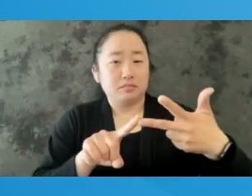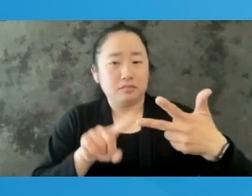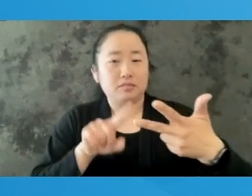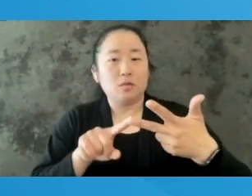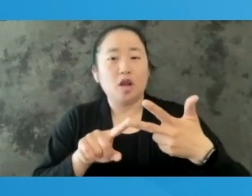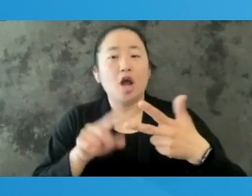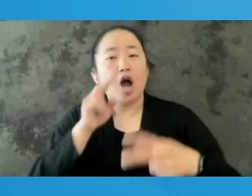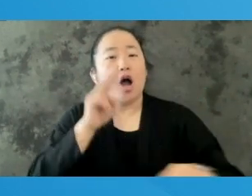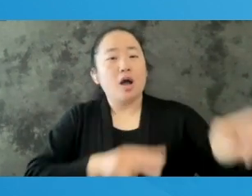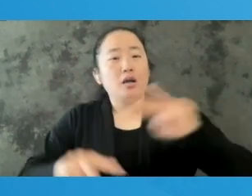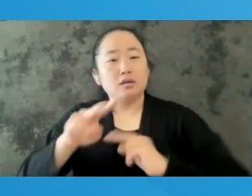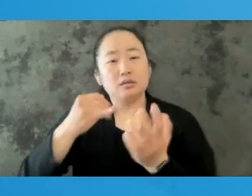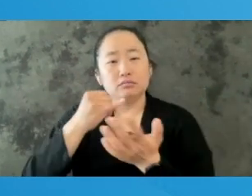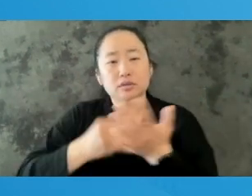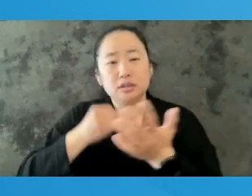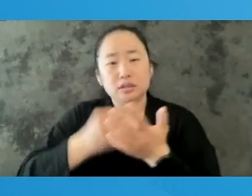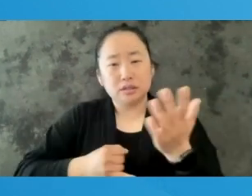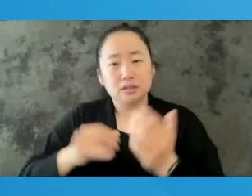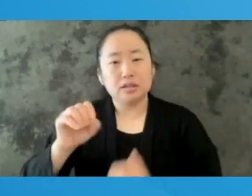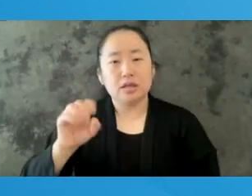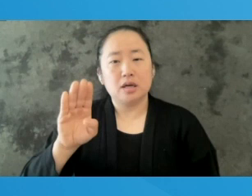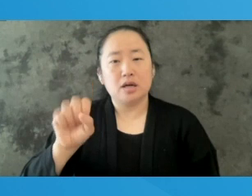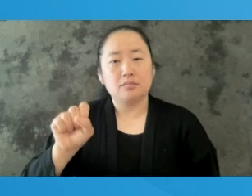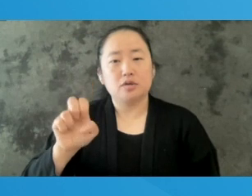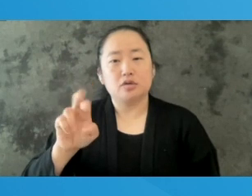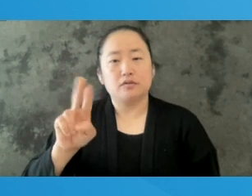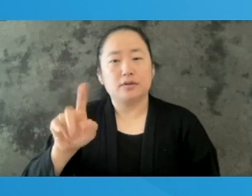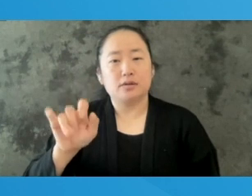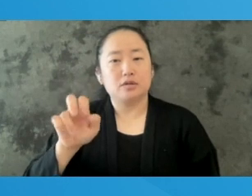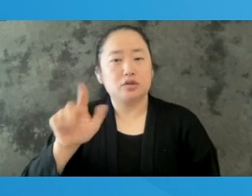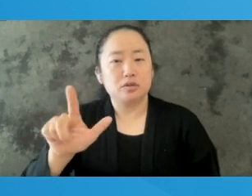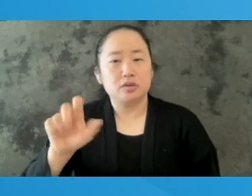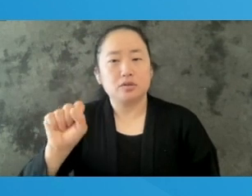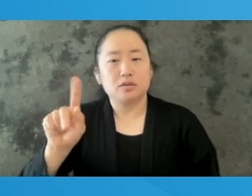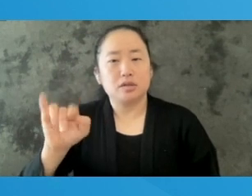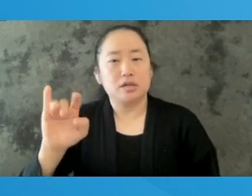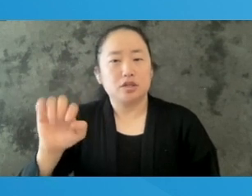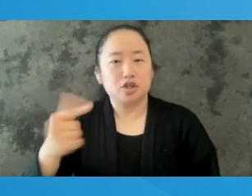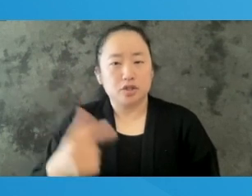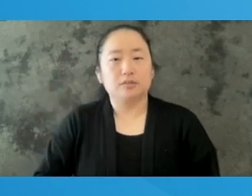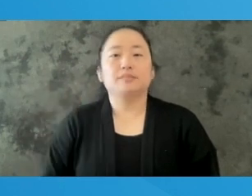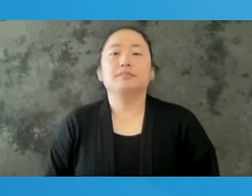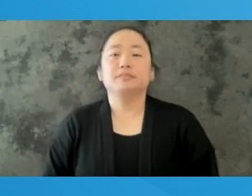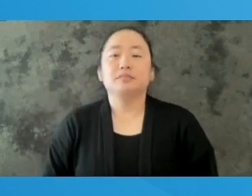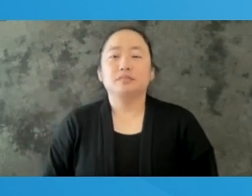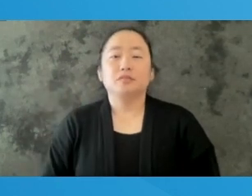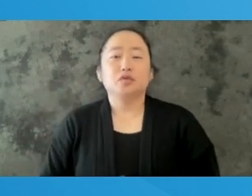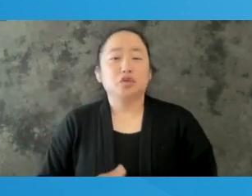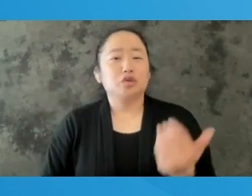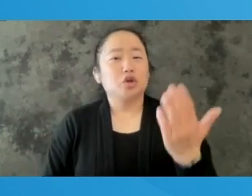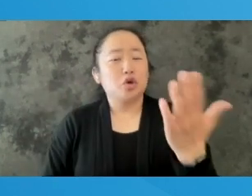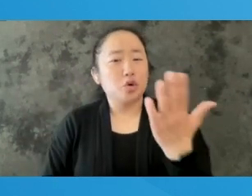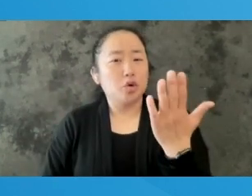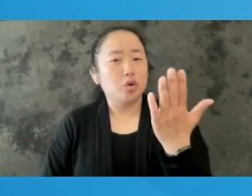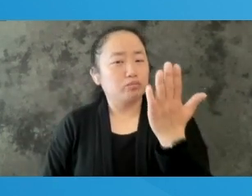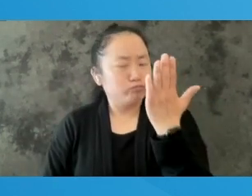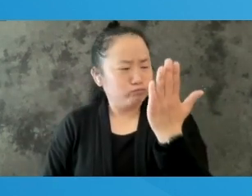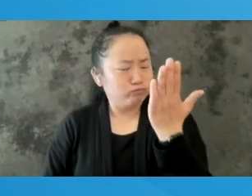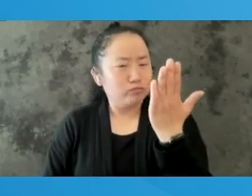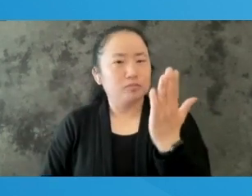With this the routine for looking closely and sketching what you see, the lines, the